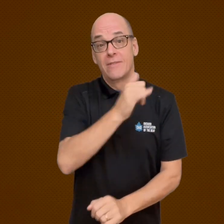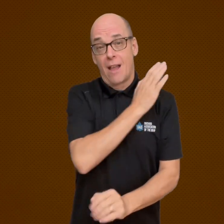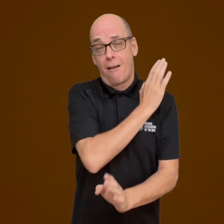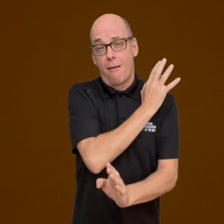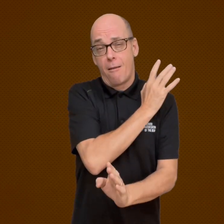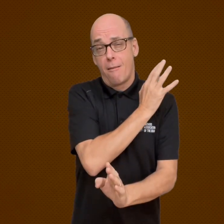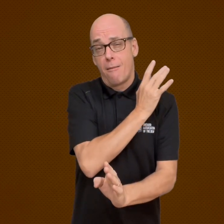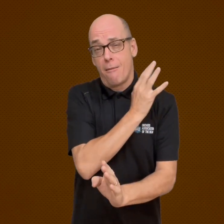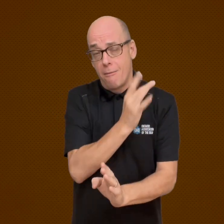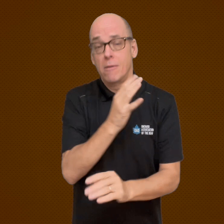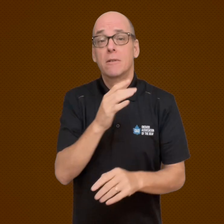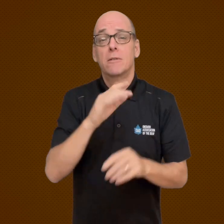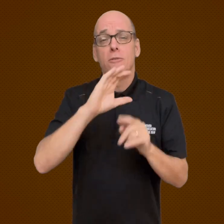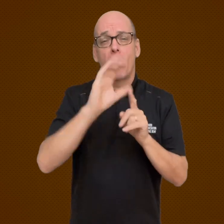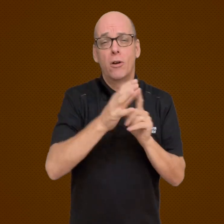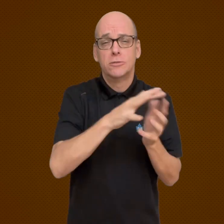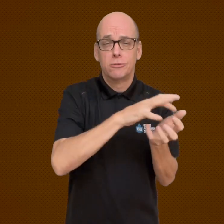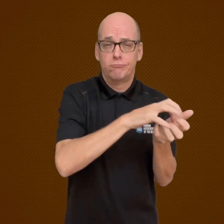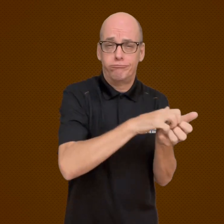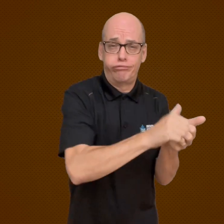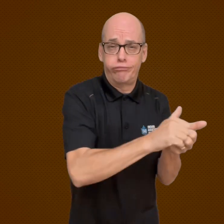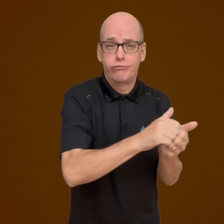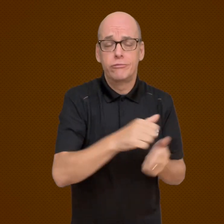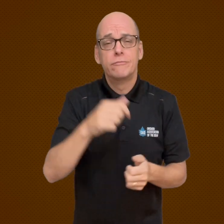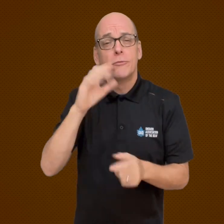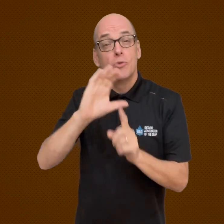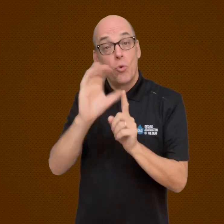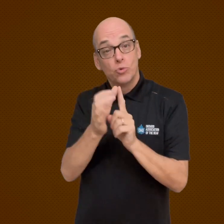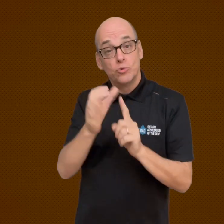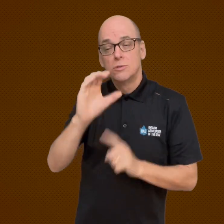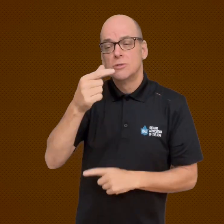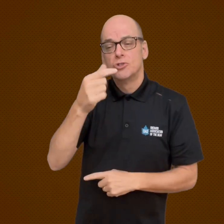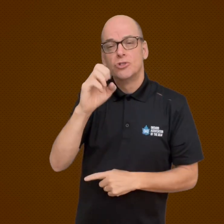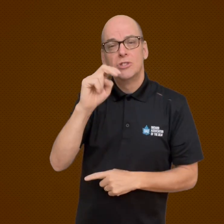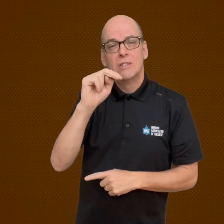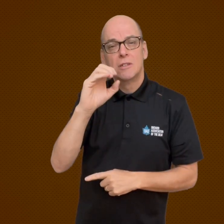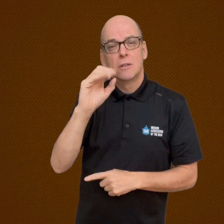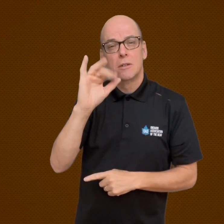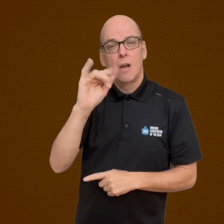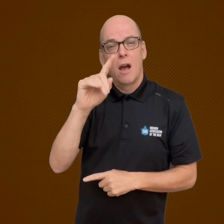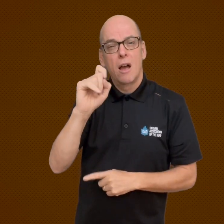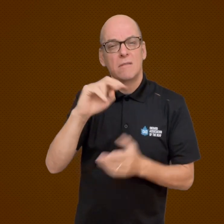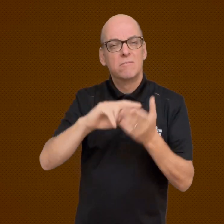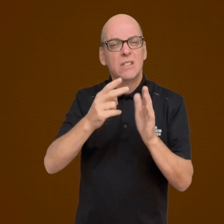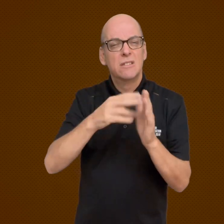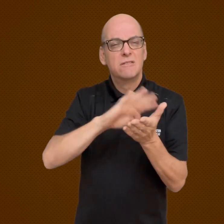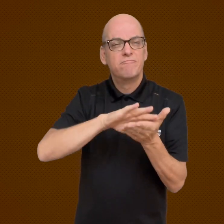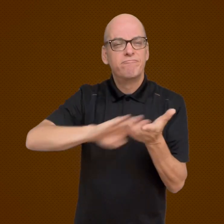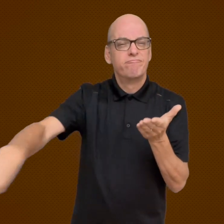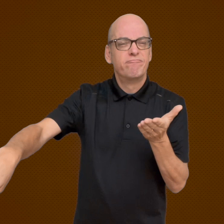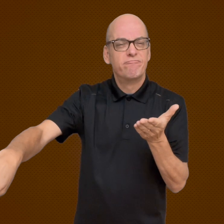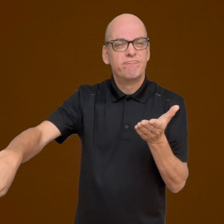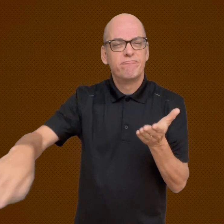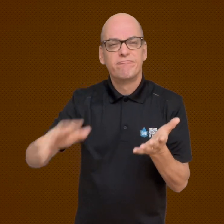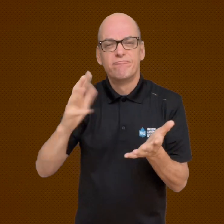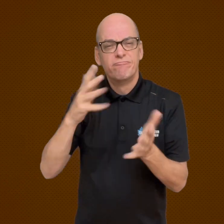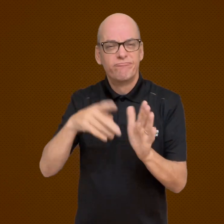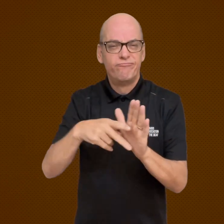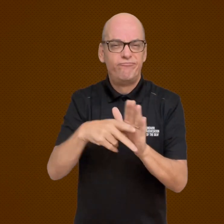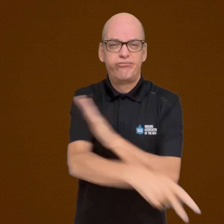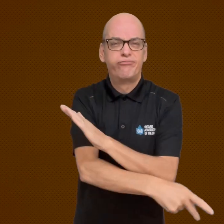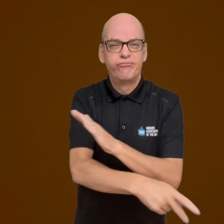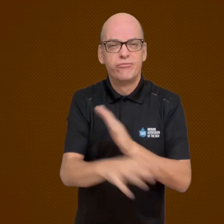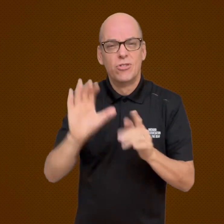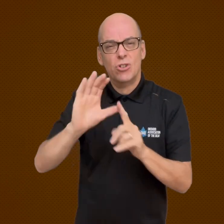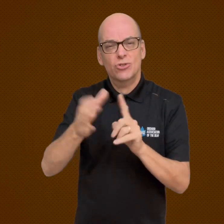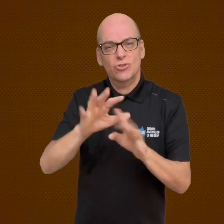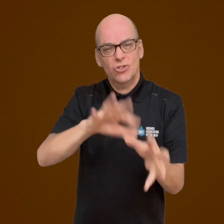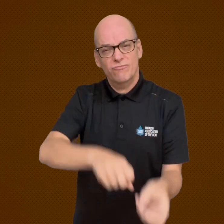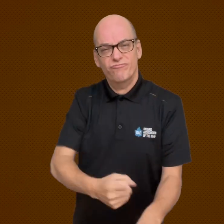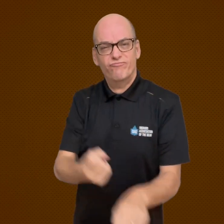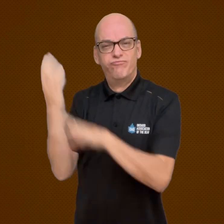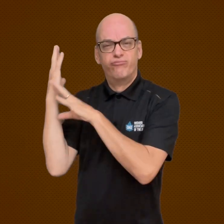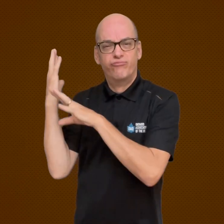After experiencing cultural genocide - which means their culture were purposefully being wiped out -